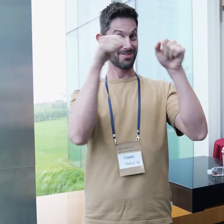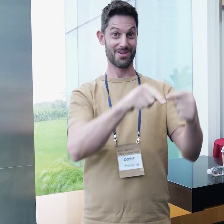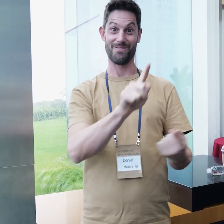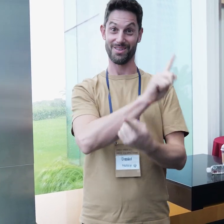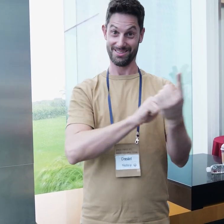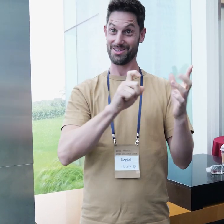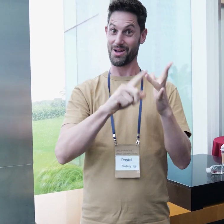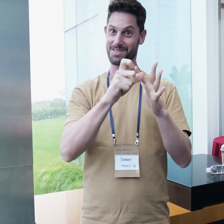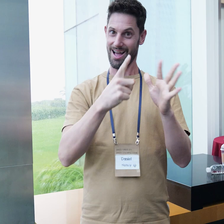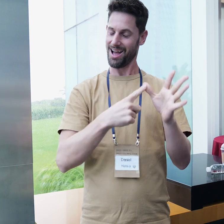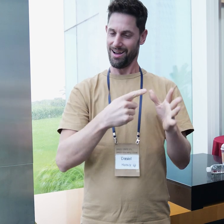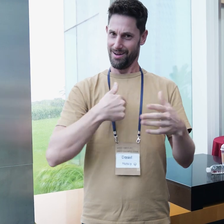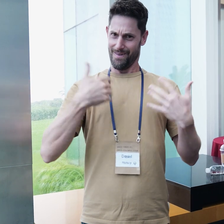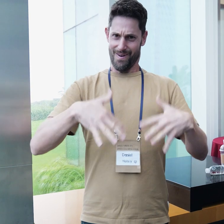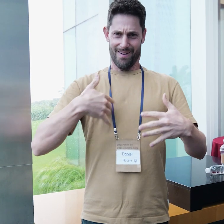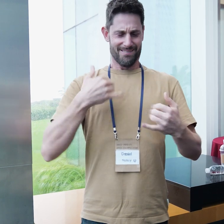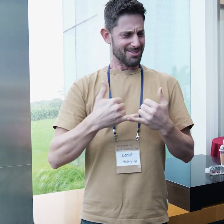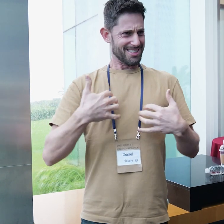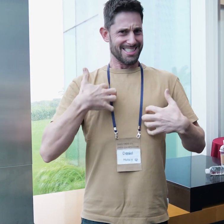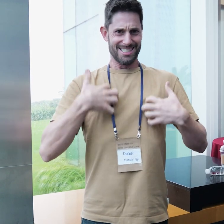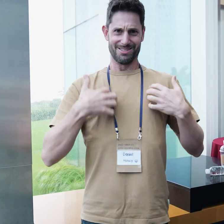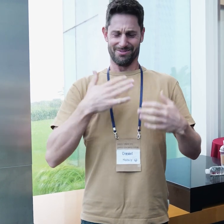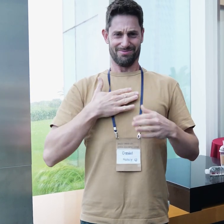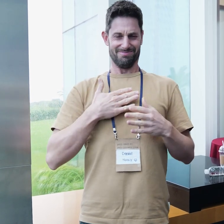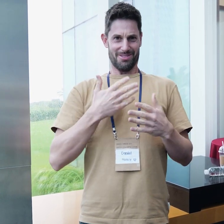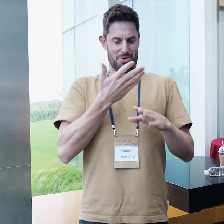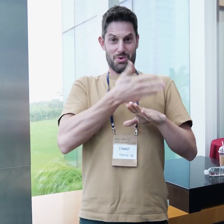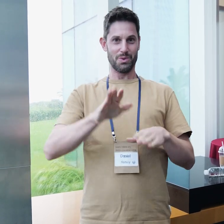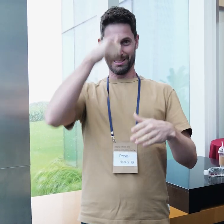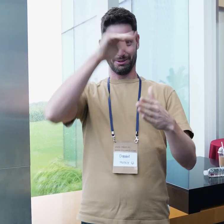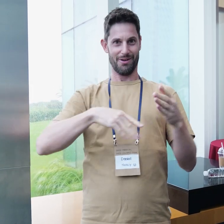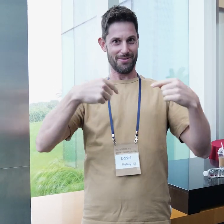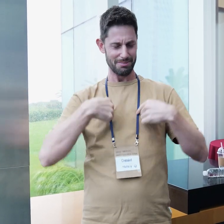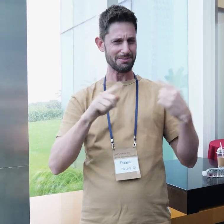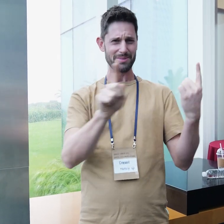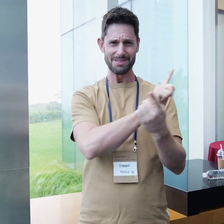It was my first time attending the CODA conference and it was a very interesting and new experience for me.